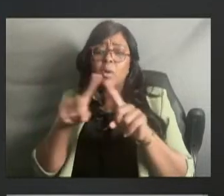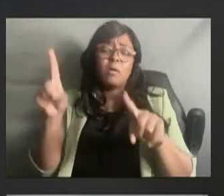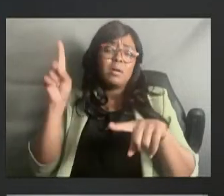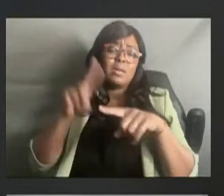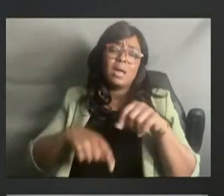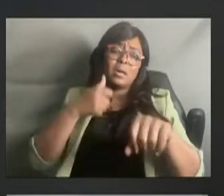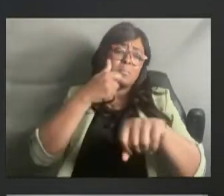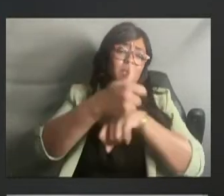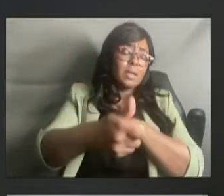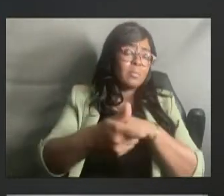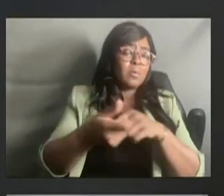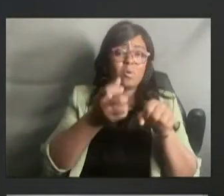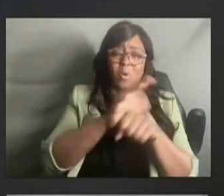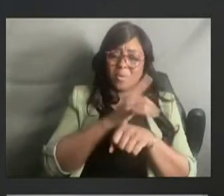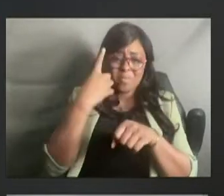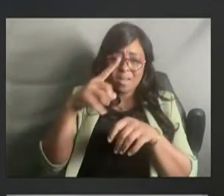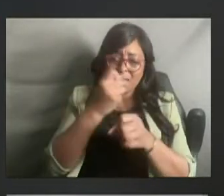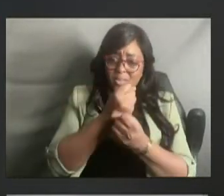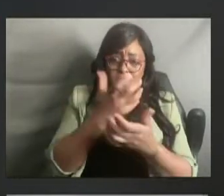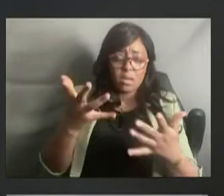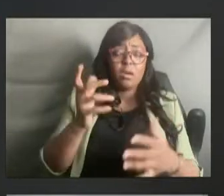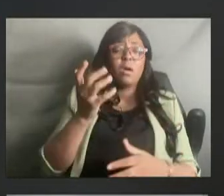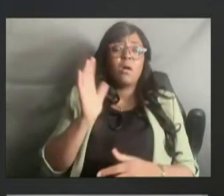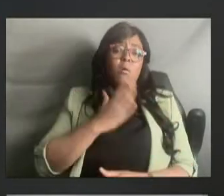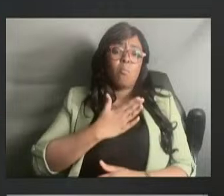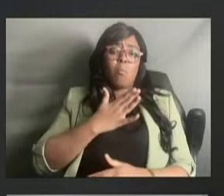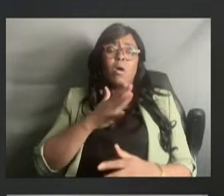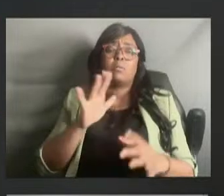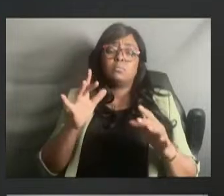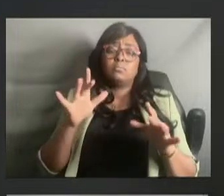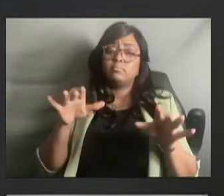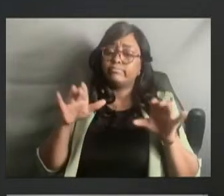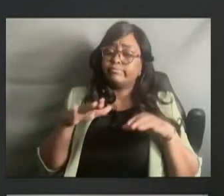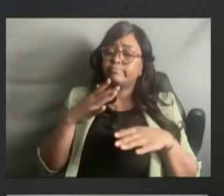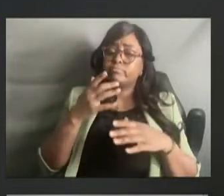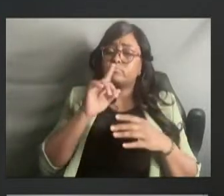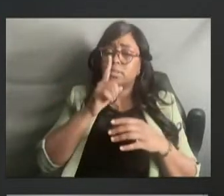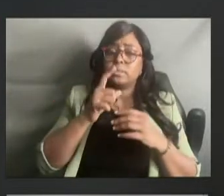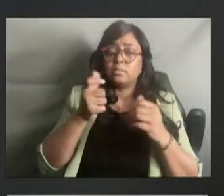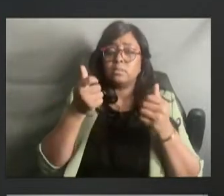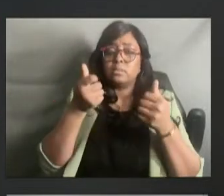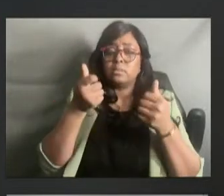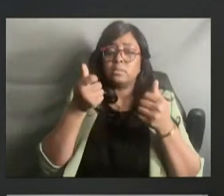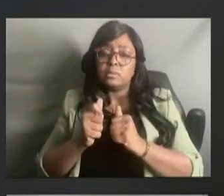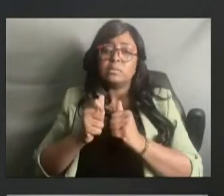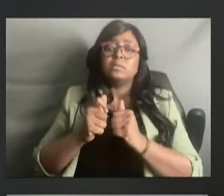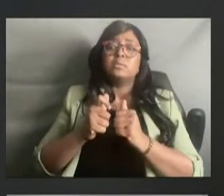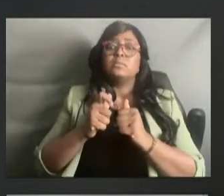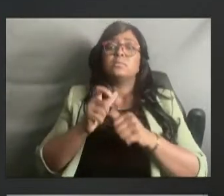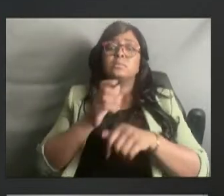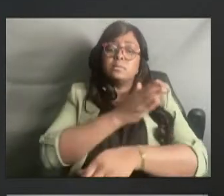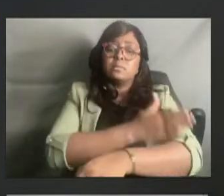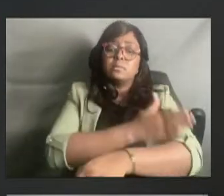for mathematics. Next slide please. But we can't blame this all on the pandemic. Our poor